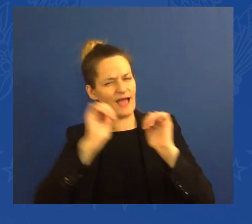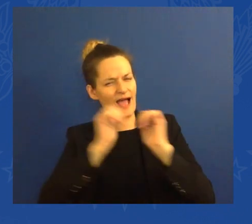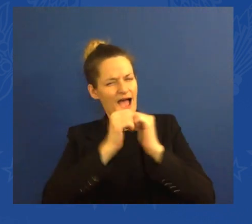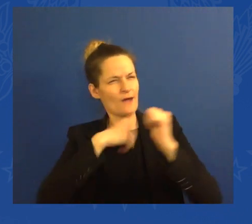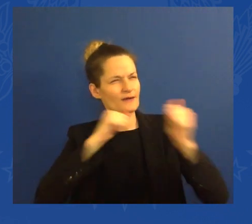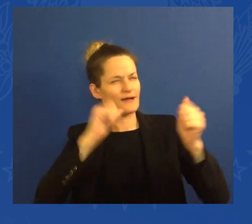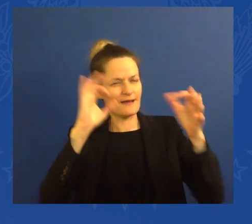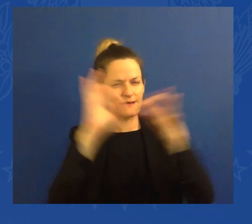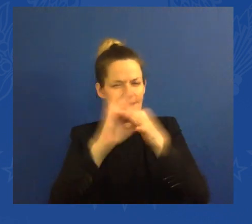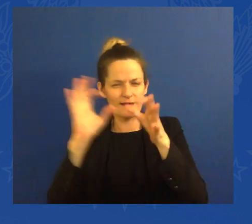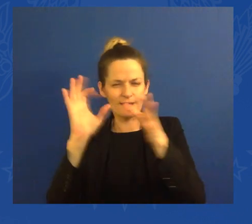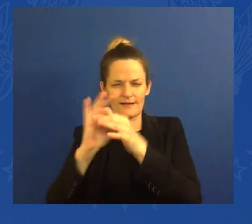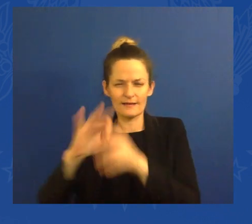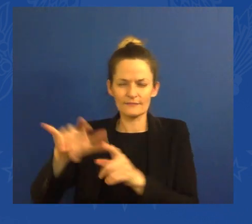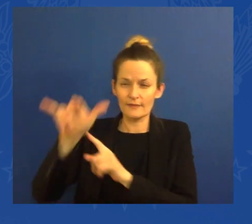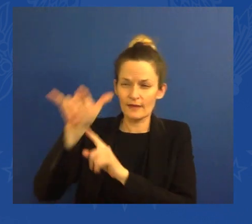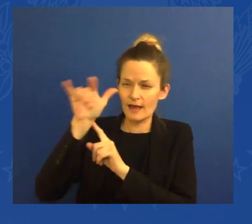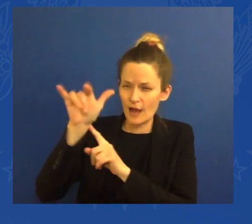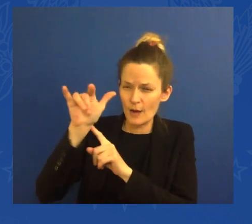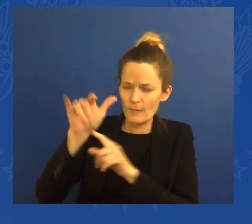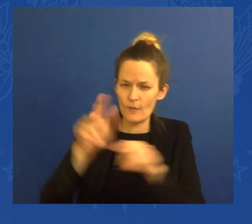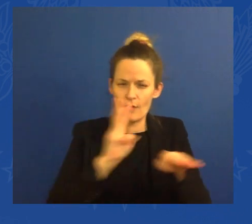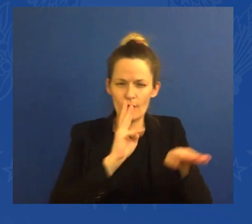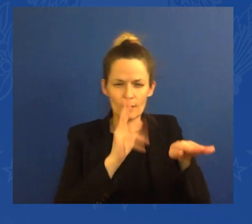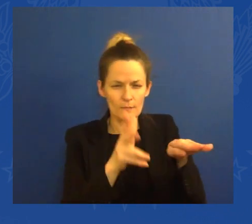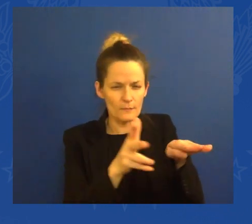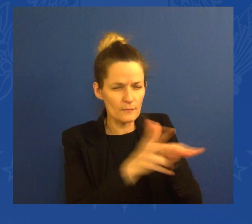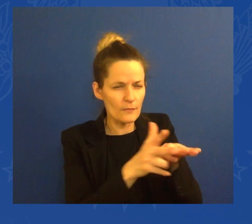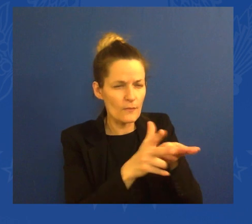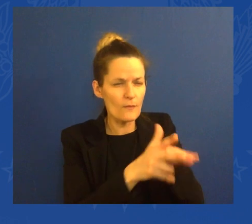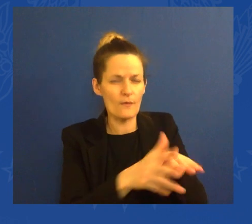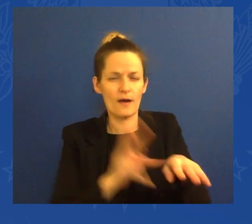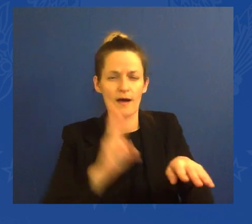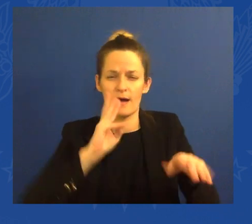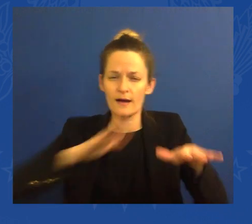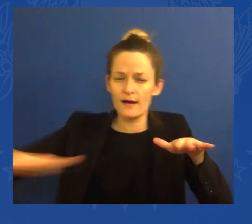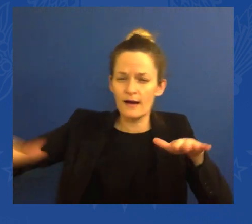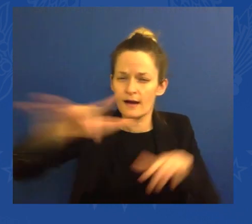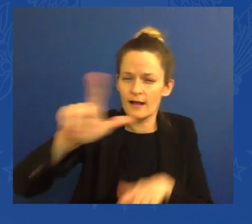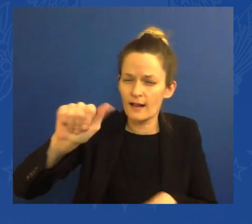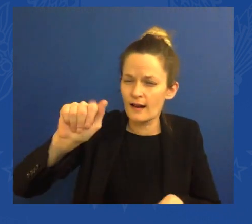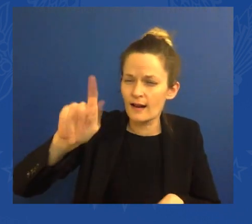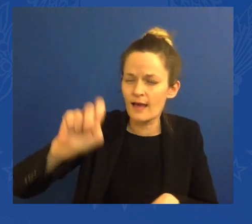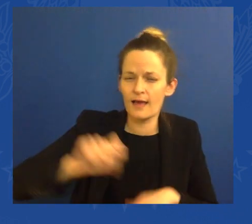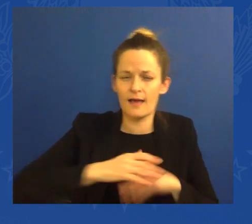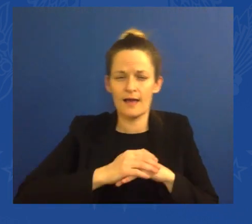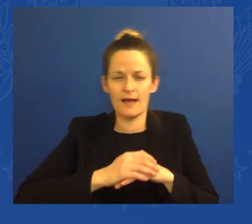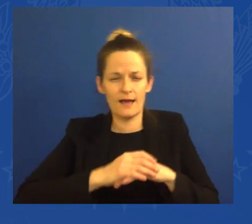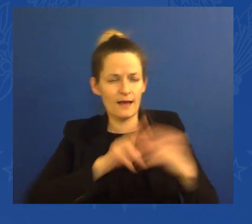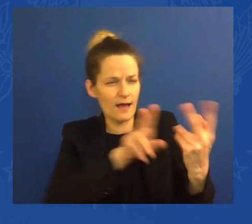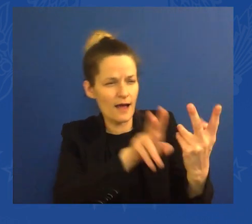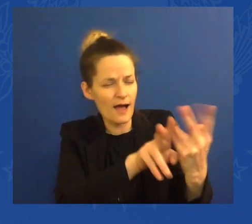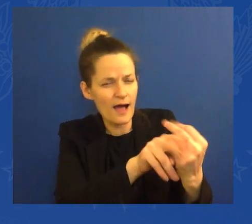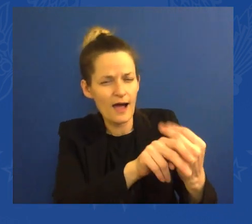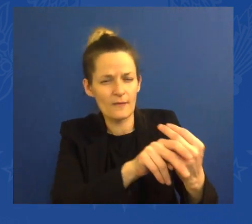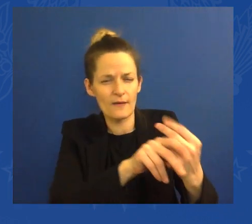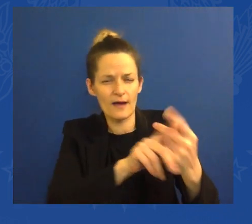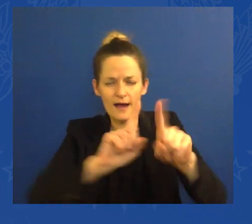the bridges, the highways. It's also about the historic investments we're making in the Great Lakes. I don't have to tell anyone here.